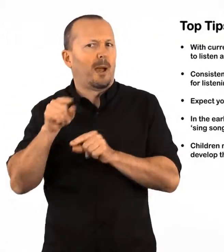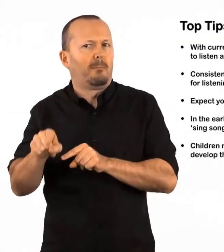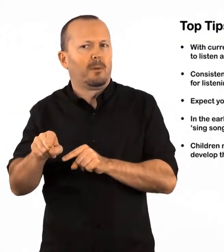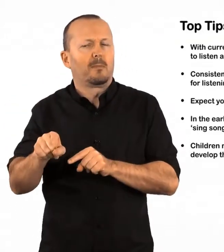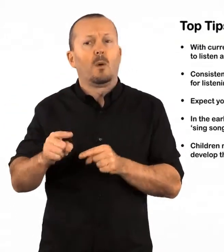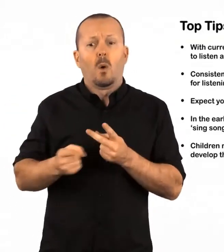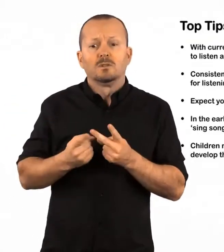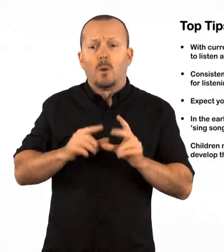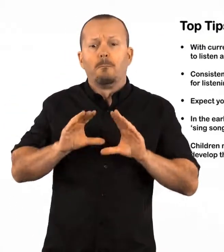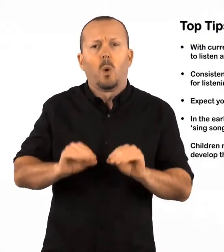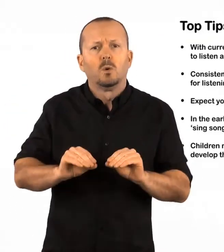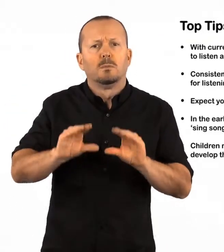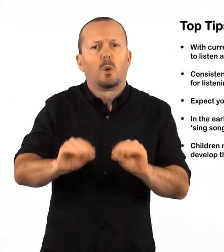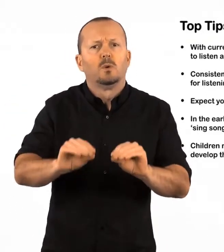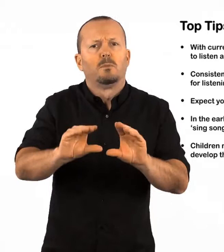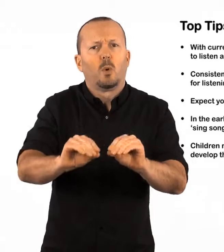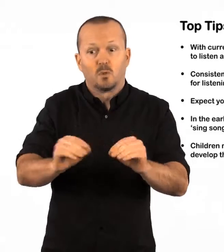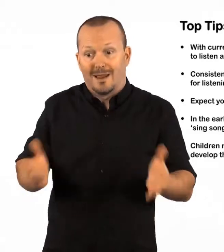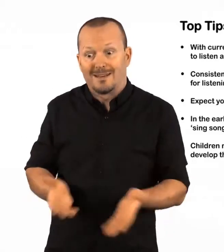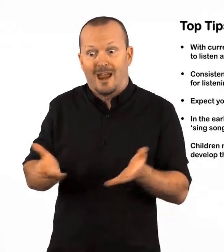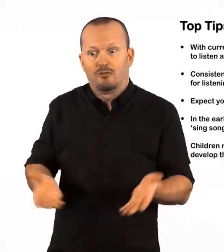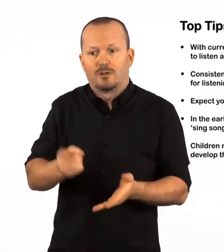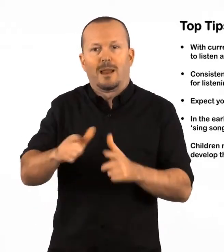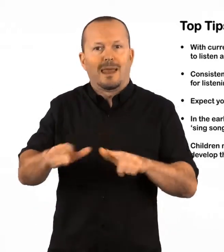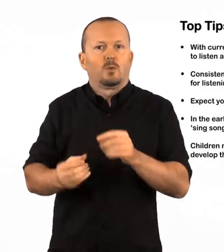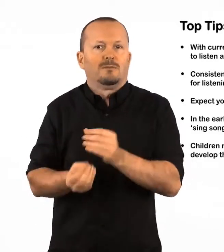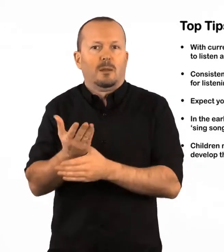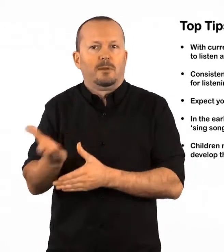and pause to encourage your child’s language.